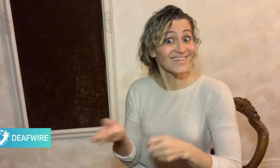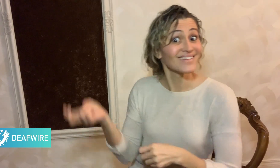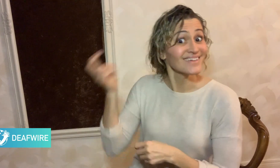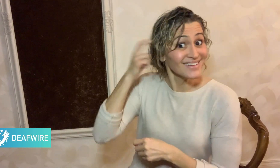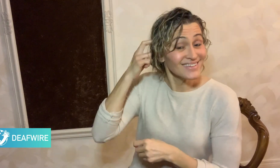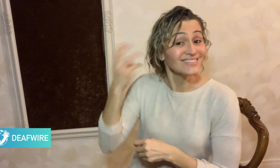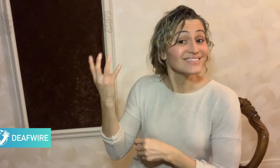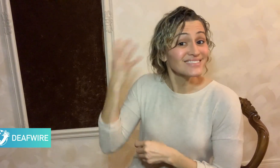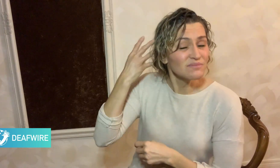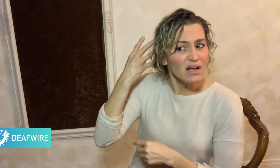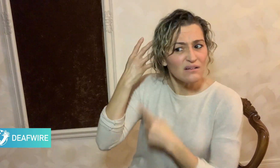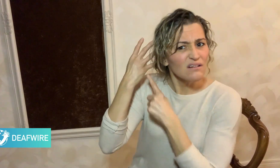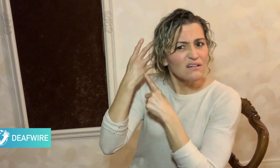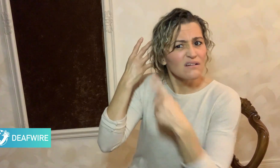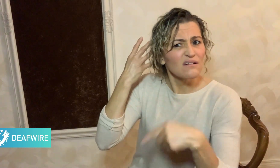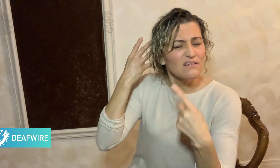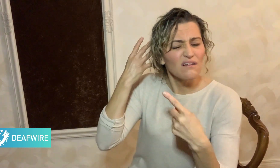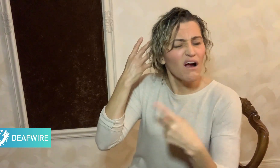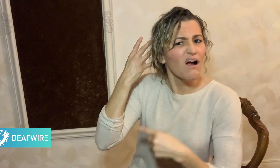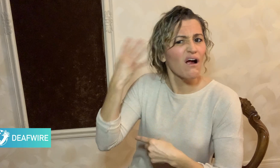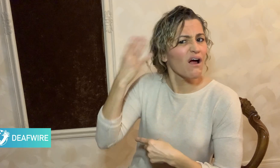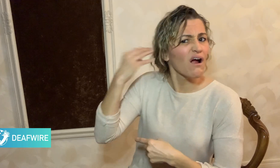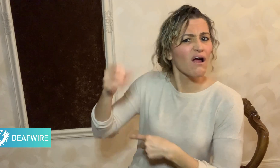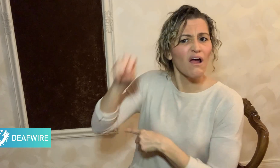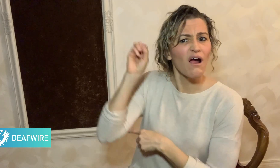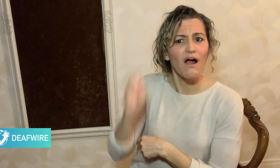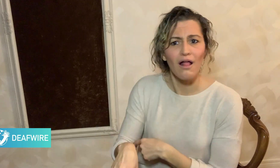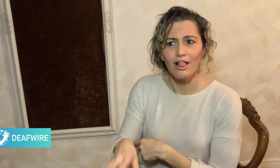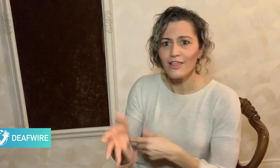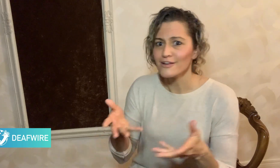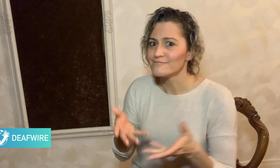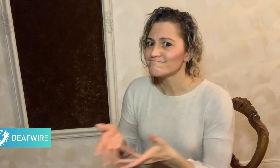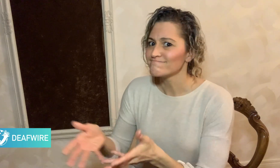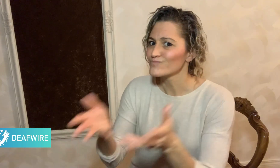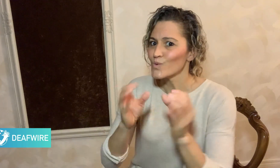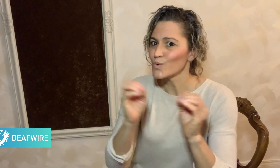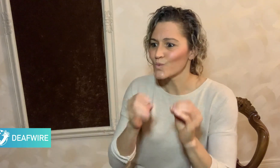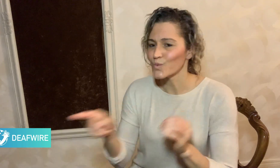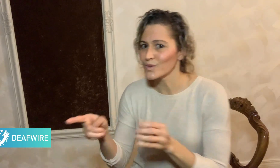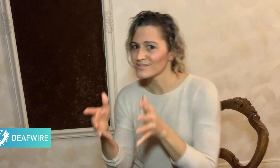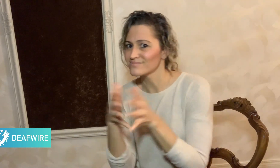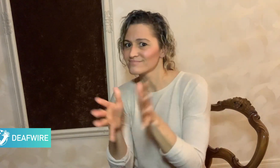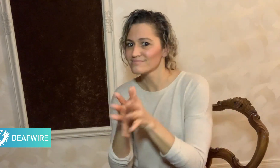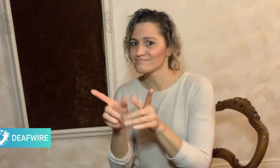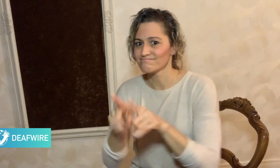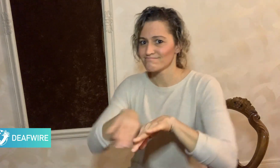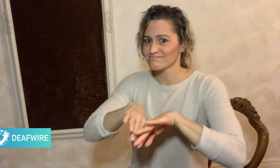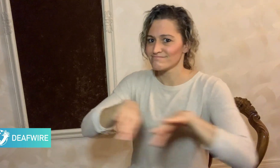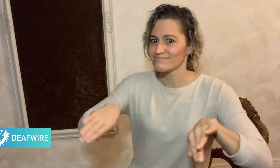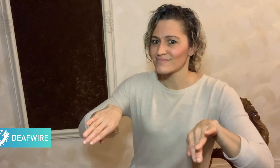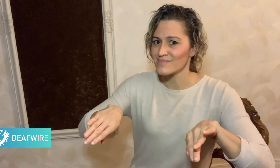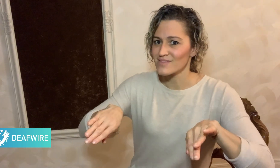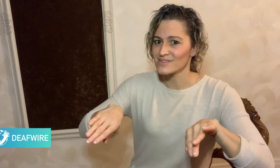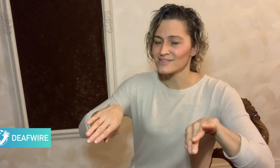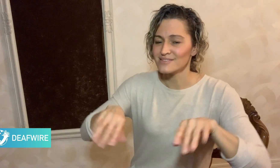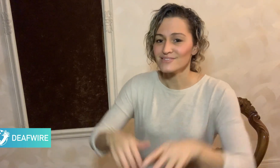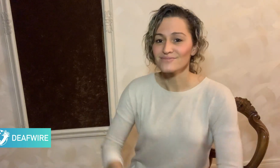or Deaf people who chose to stop using CIs.